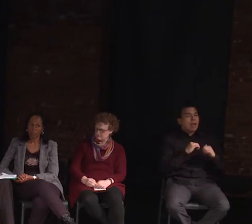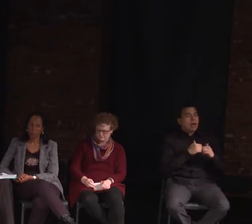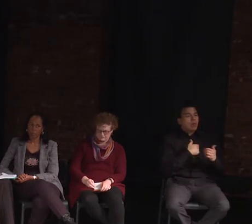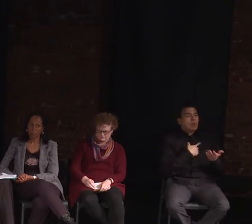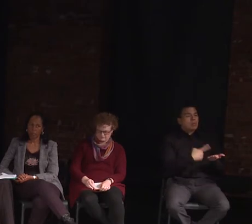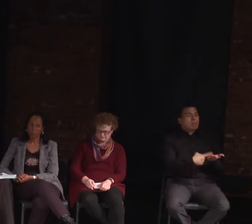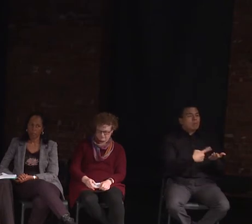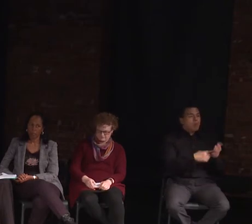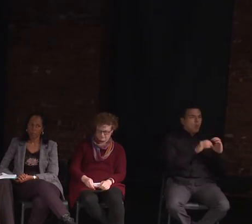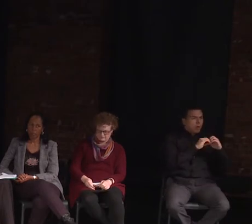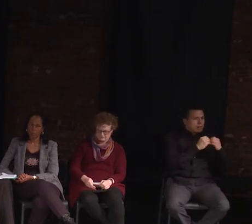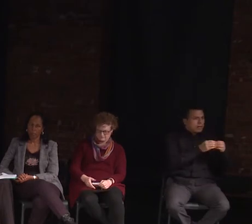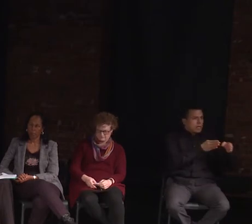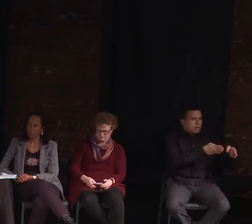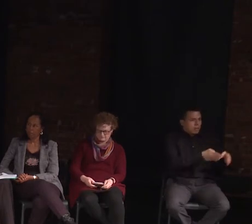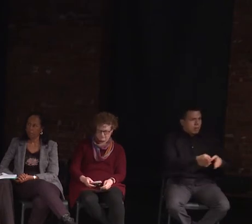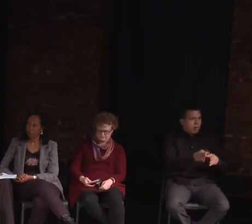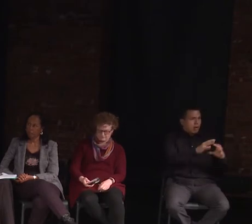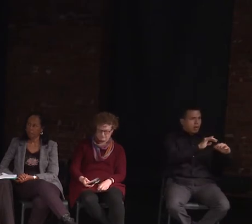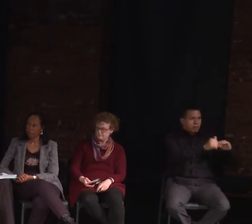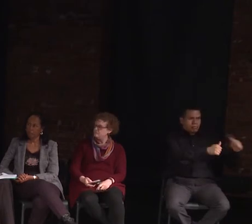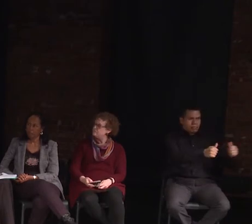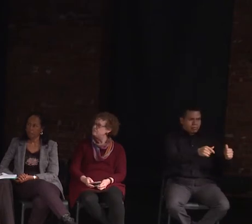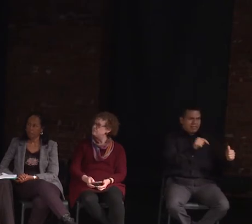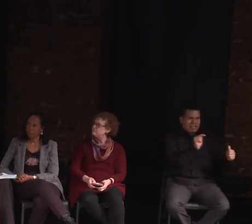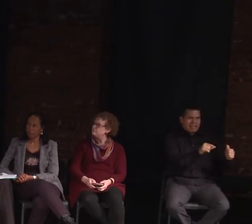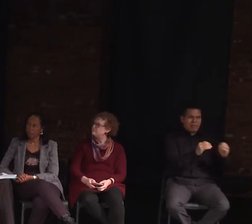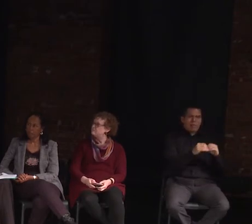than not being a bigot.